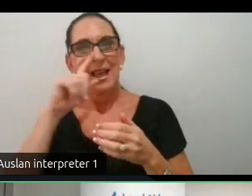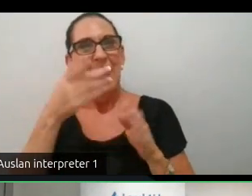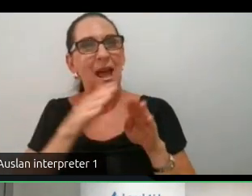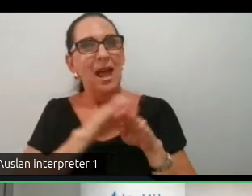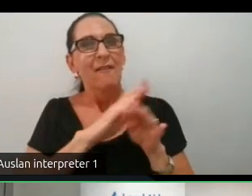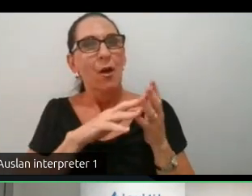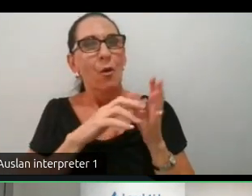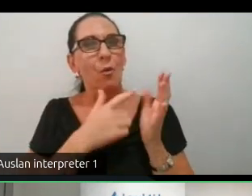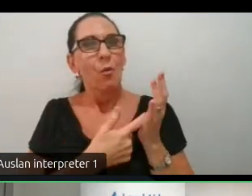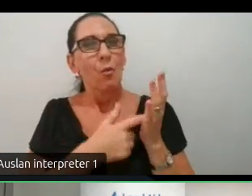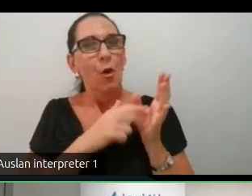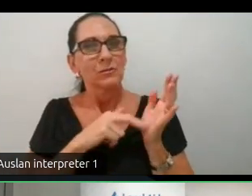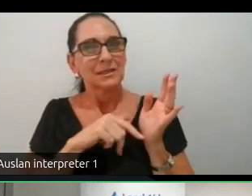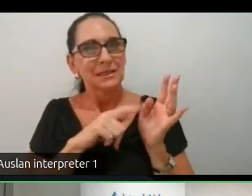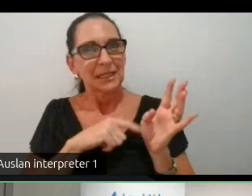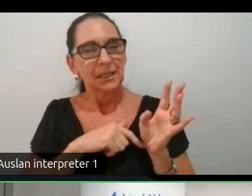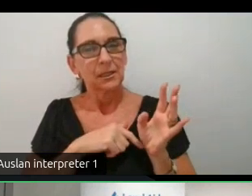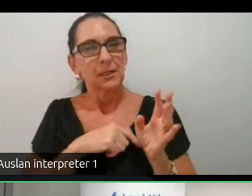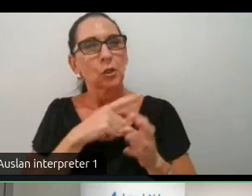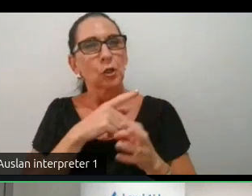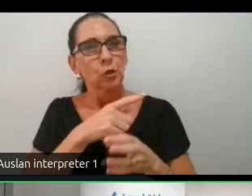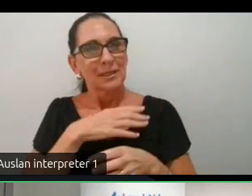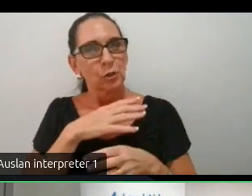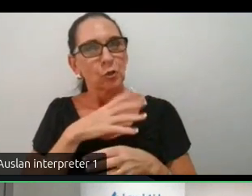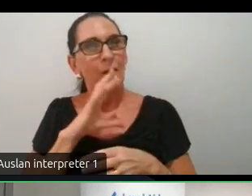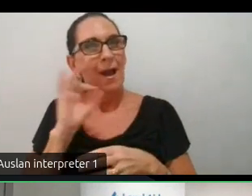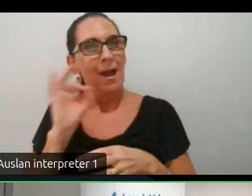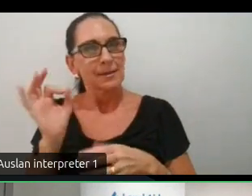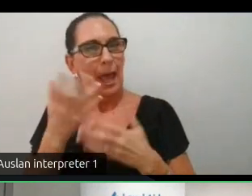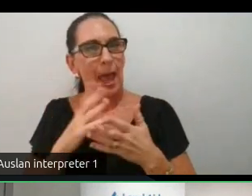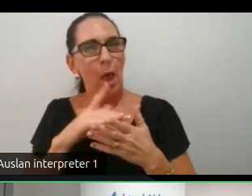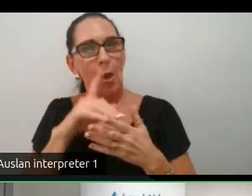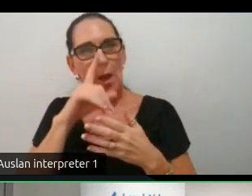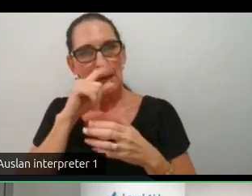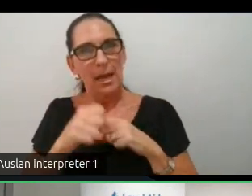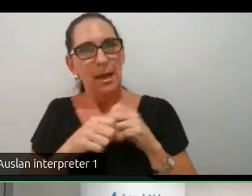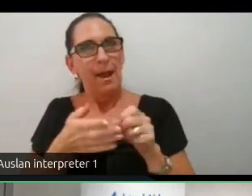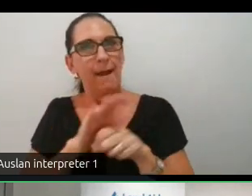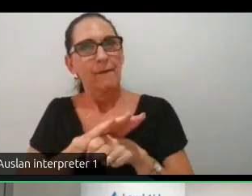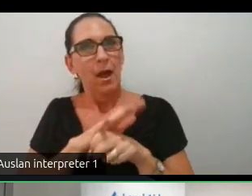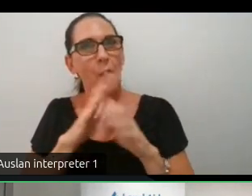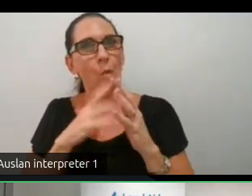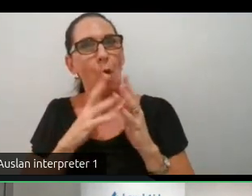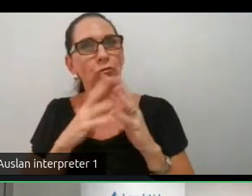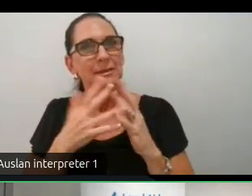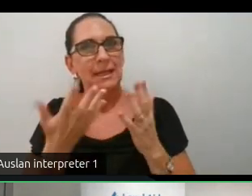warrantable. Ask what needs to be done for them to become warable and be real specific because like